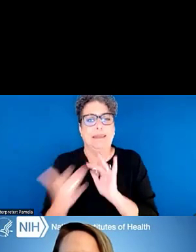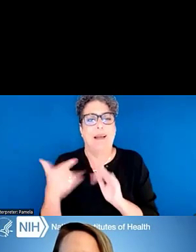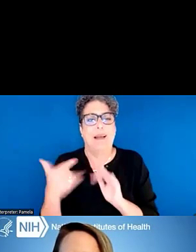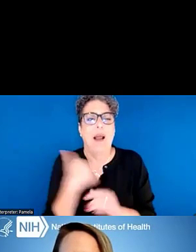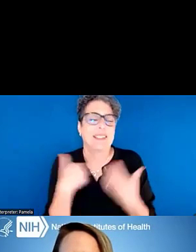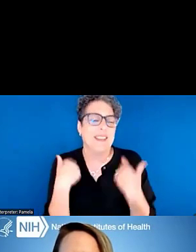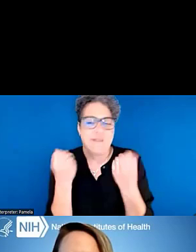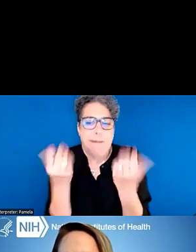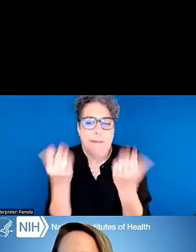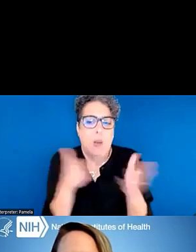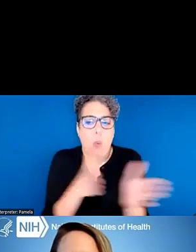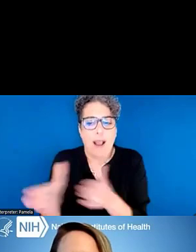All right.